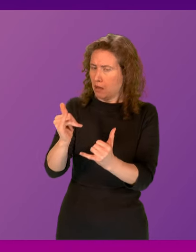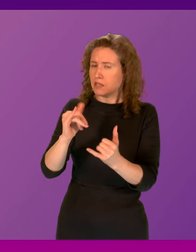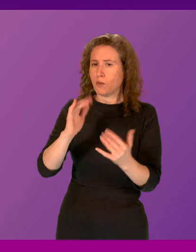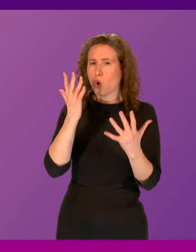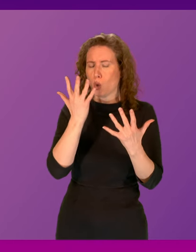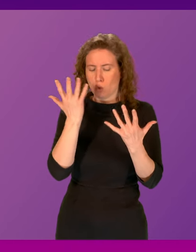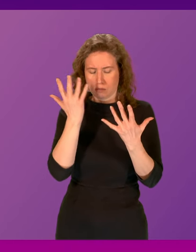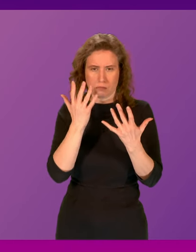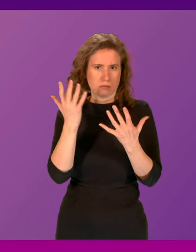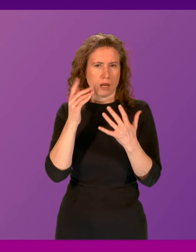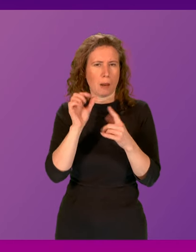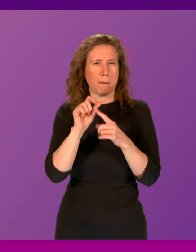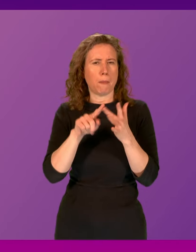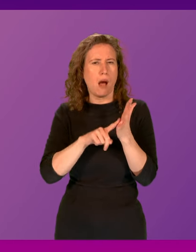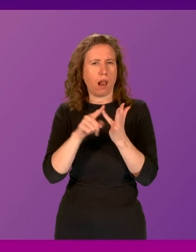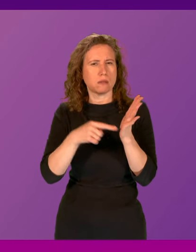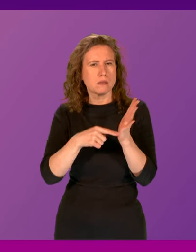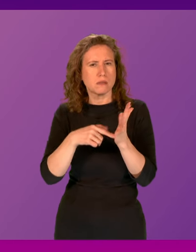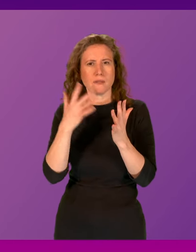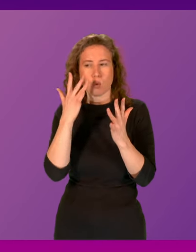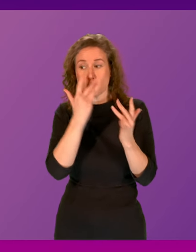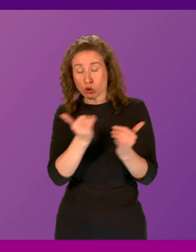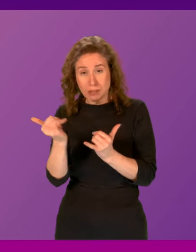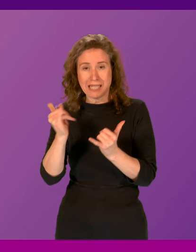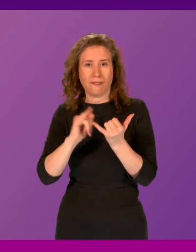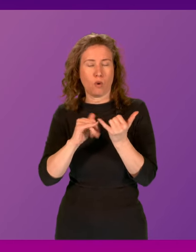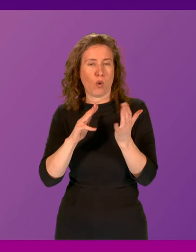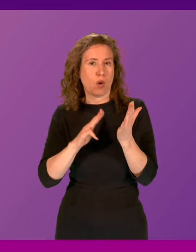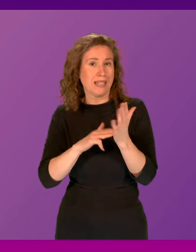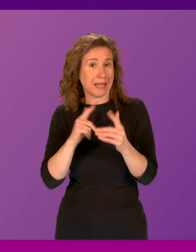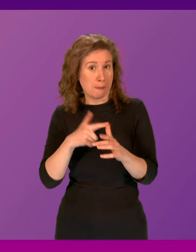discuss what work is being undertaken in Scotland to prepare for such a pilot, including, as I